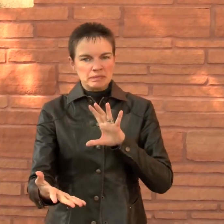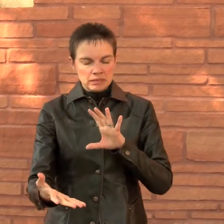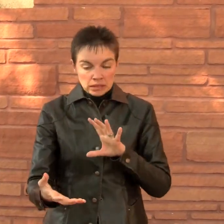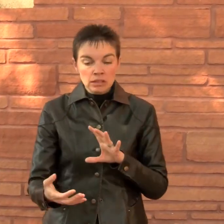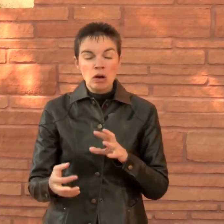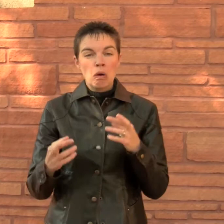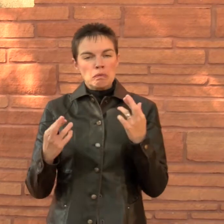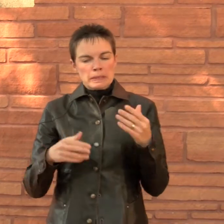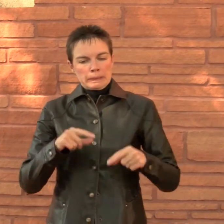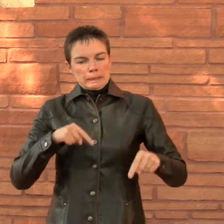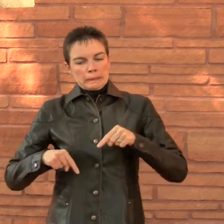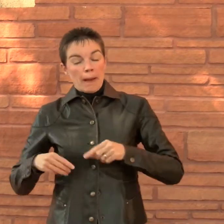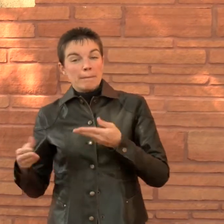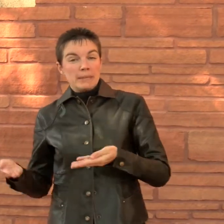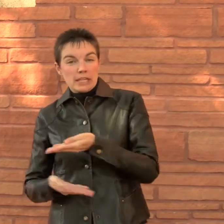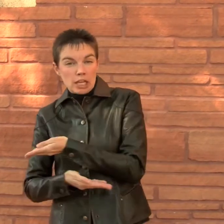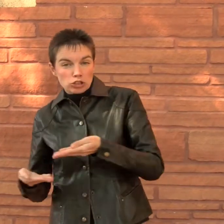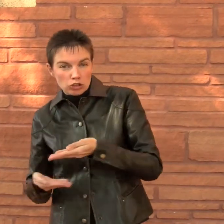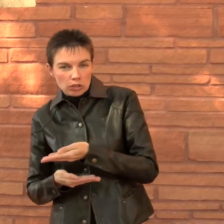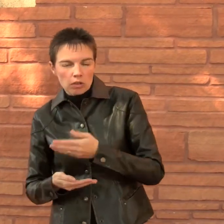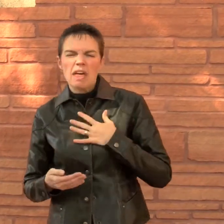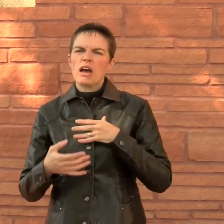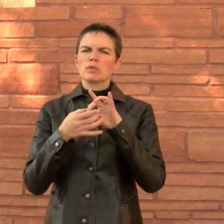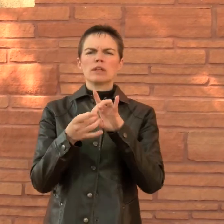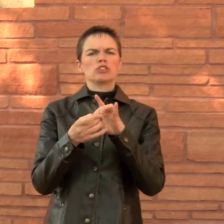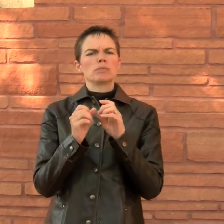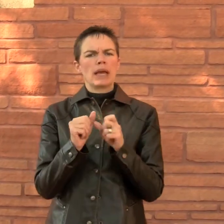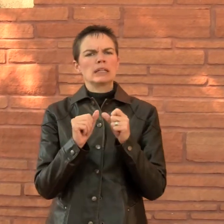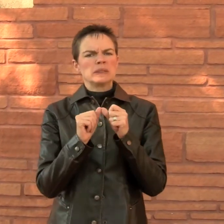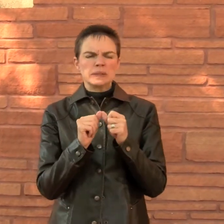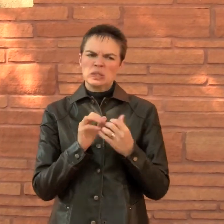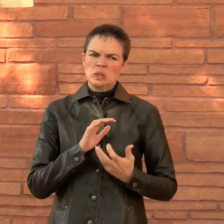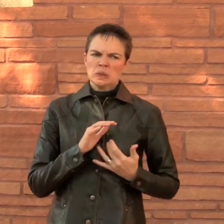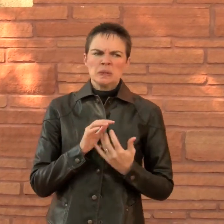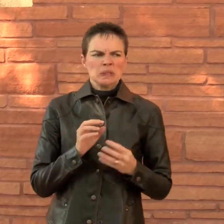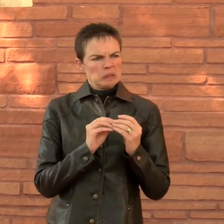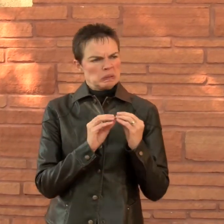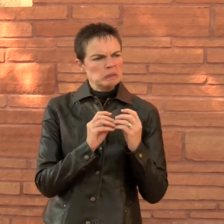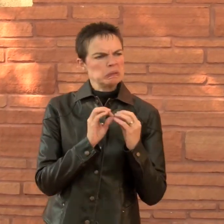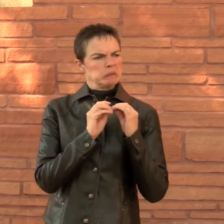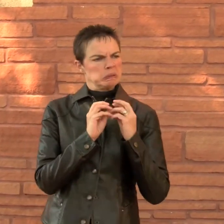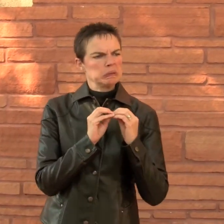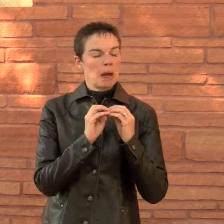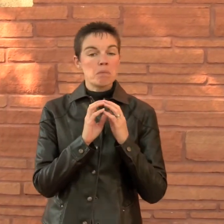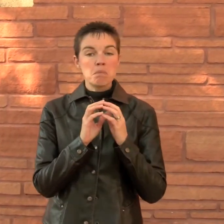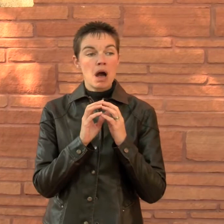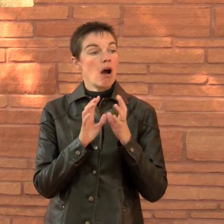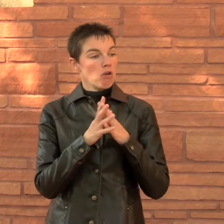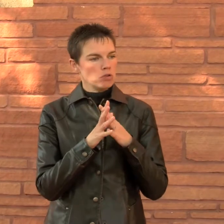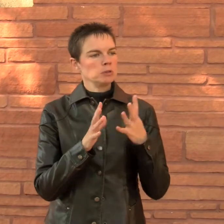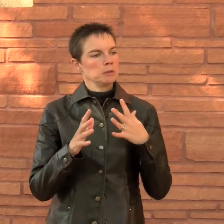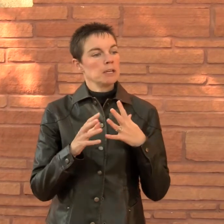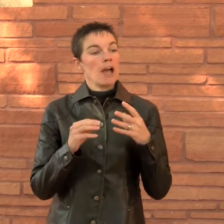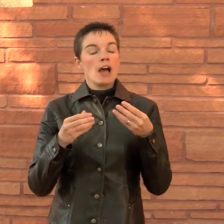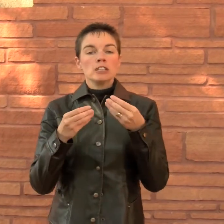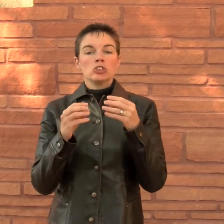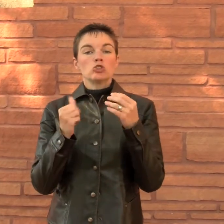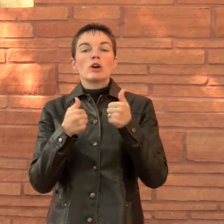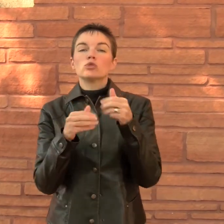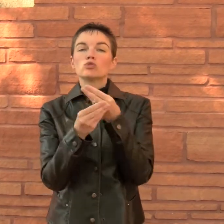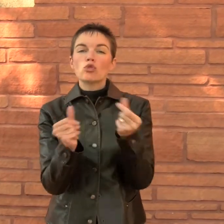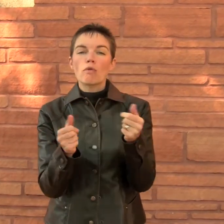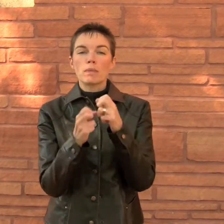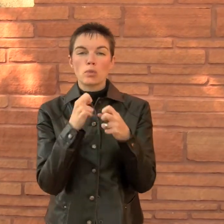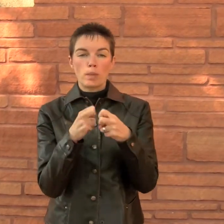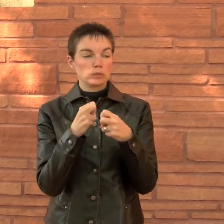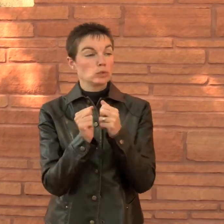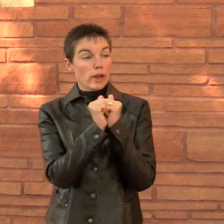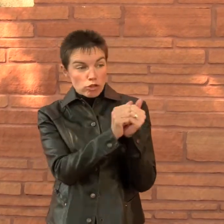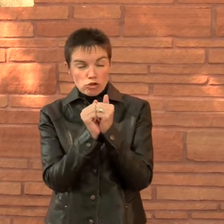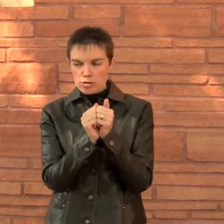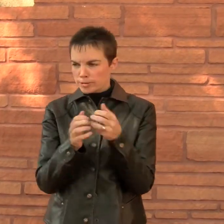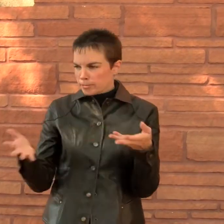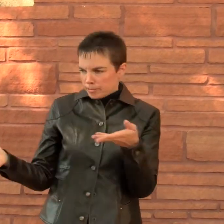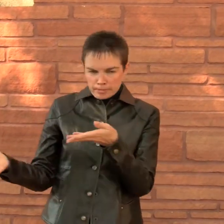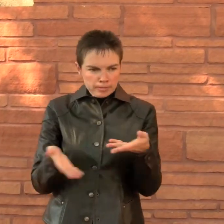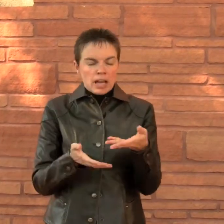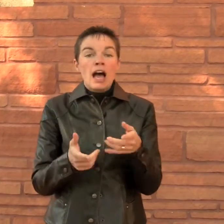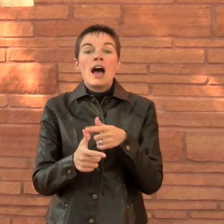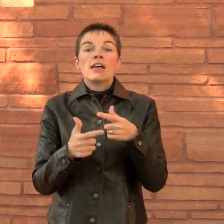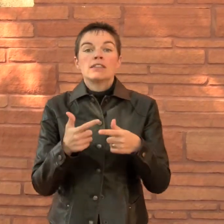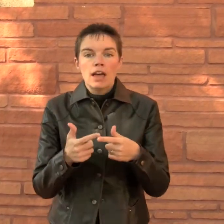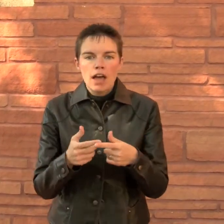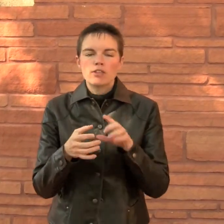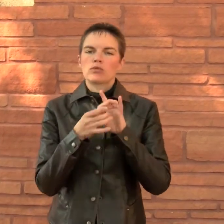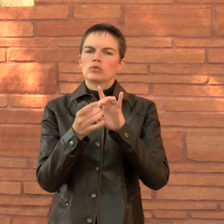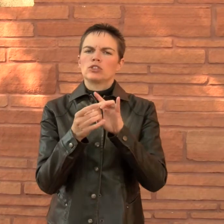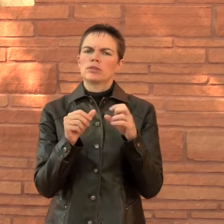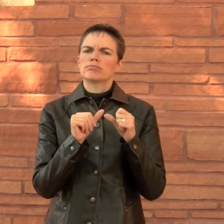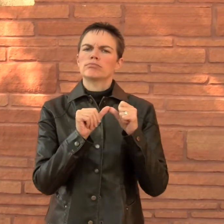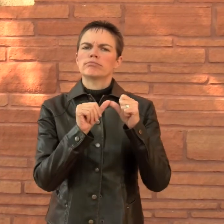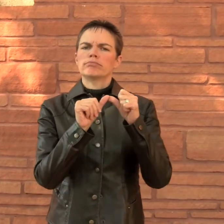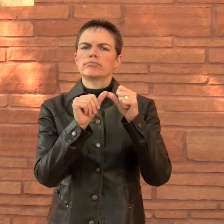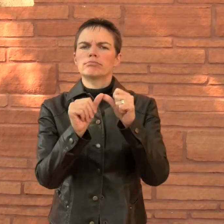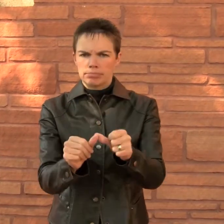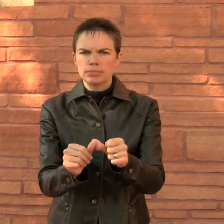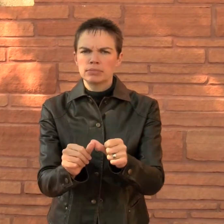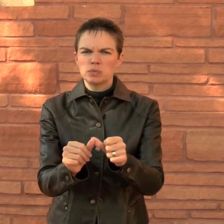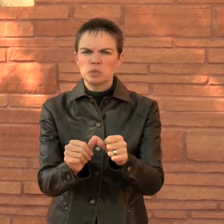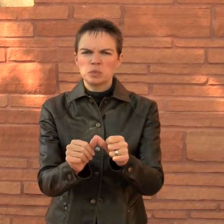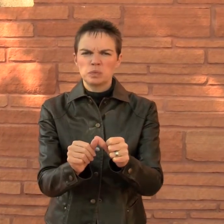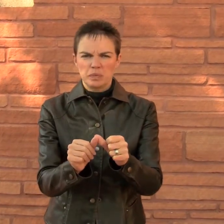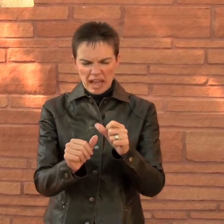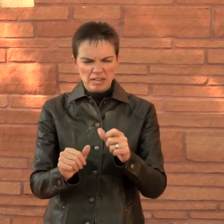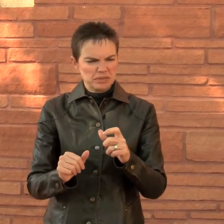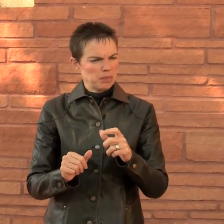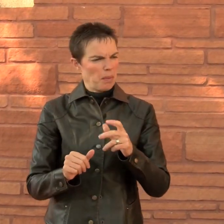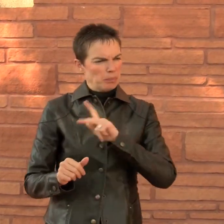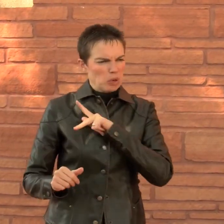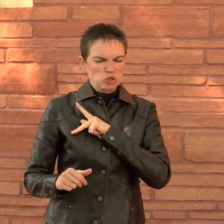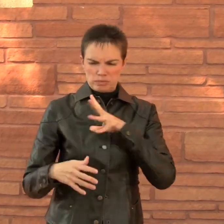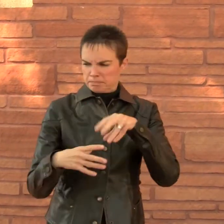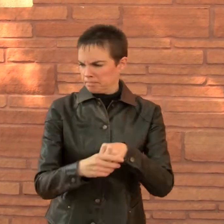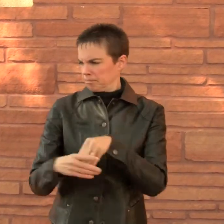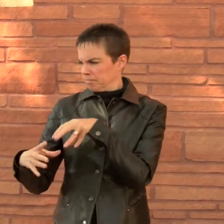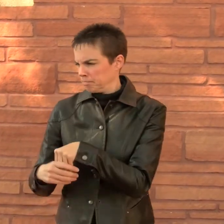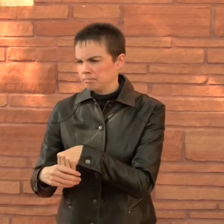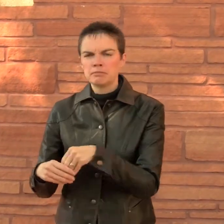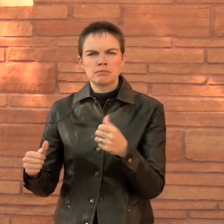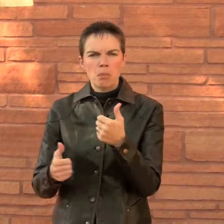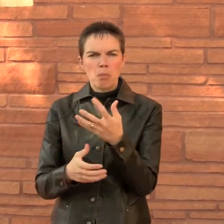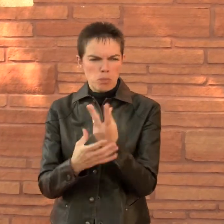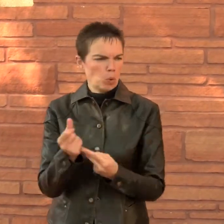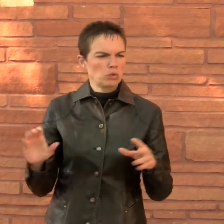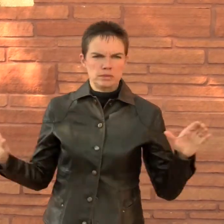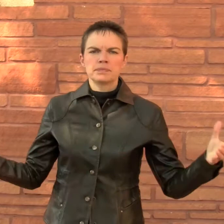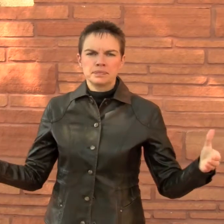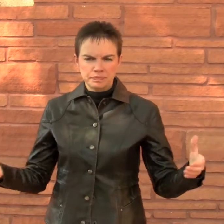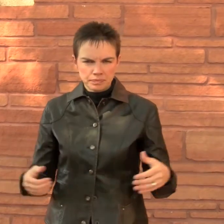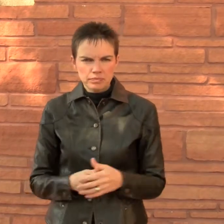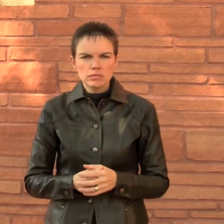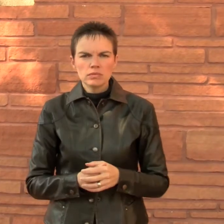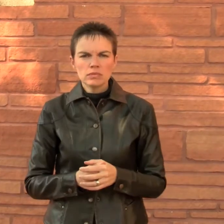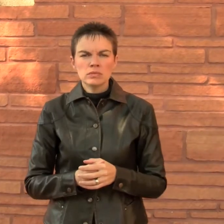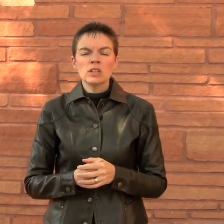With mediation, on the other hand, important relationships can be preserved as the process brings the parties together to work out the underlying issues in a way that is collaborative and non-combative.